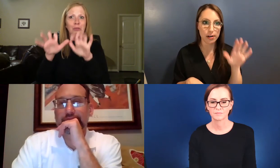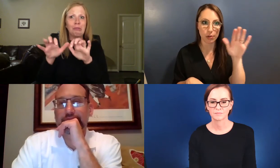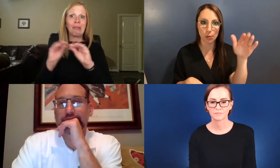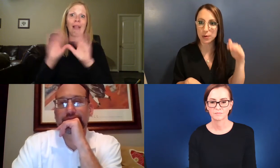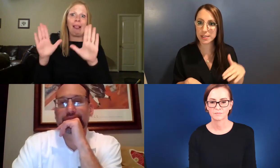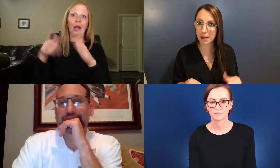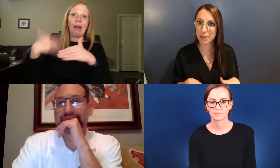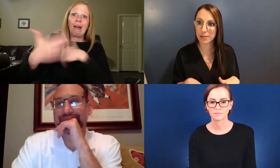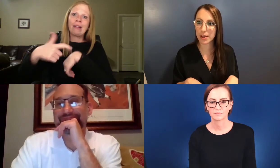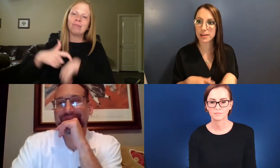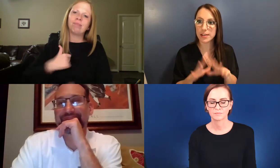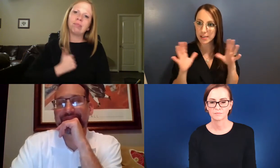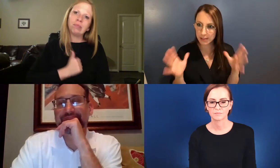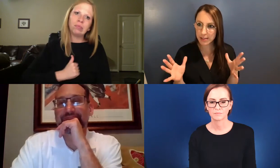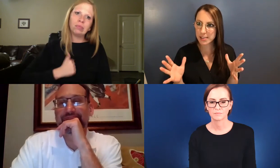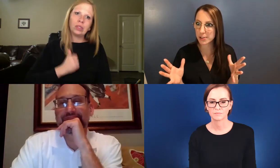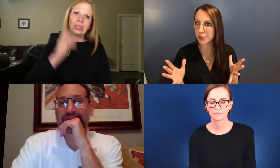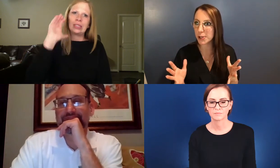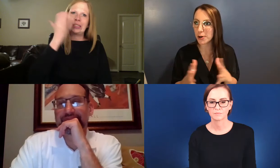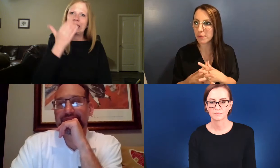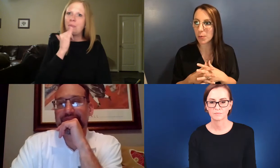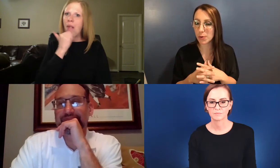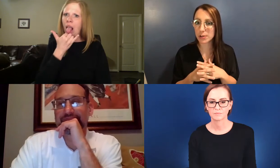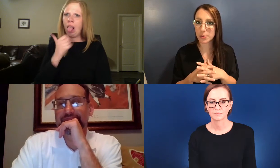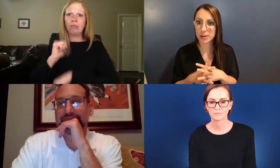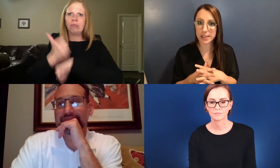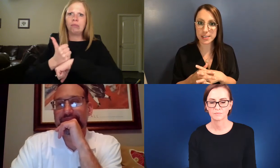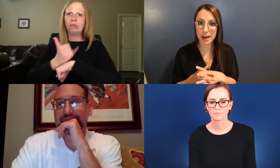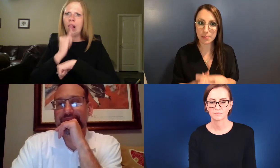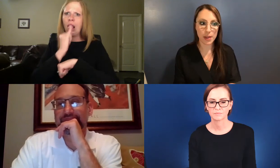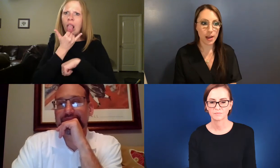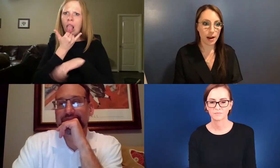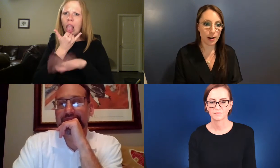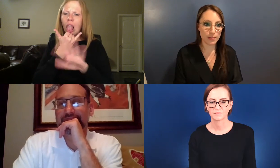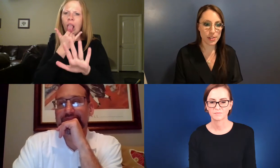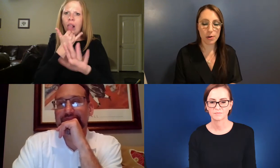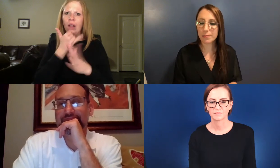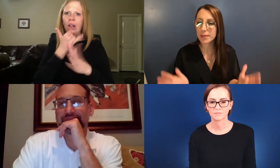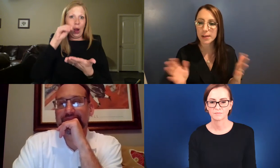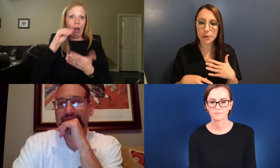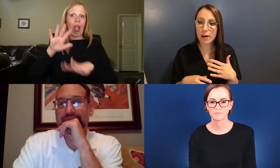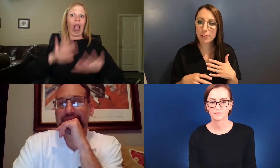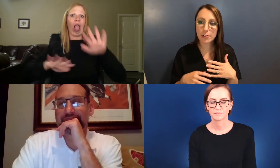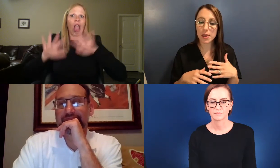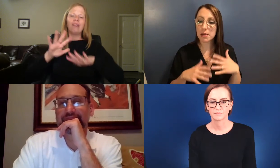on the way we set up the event. This is a learning curve, but we wanna do better next time. So if you ever think,